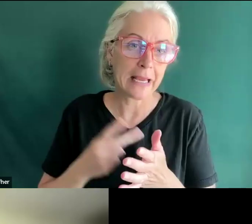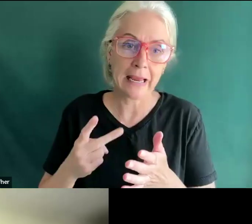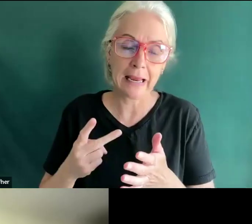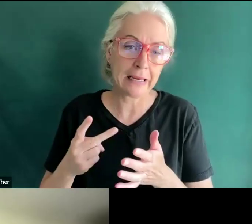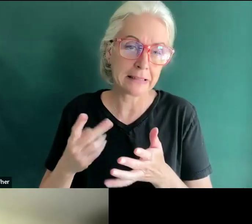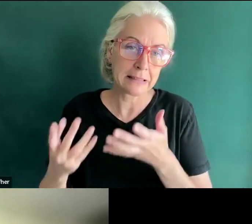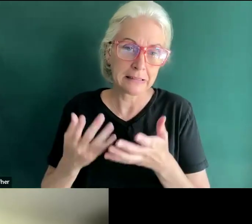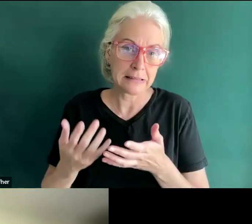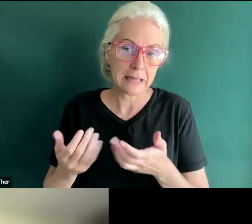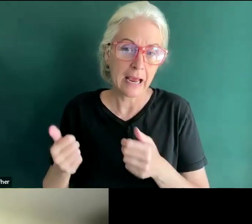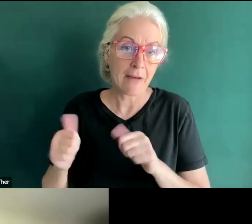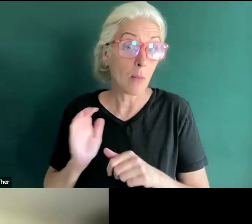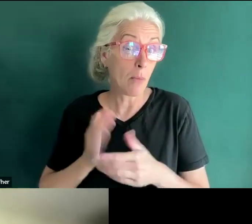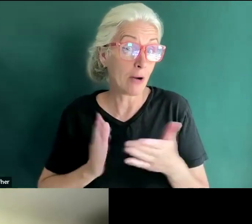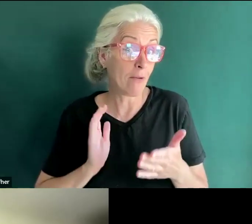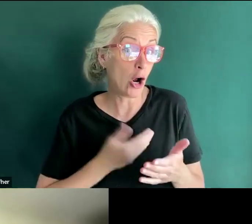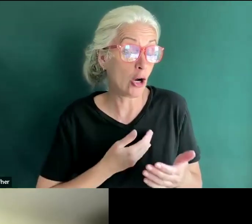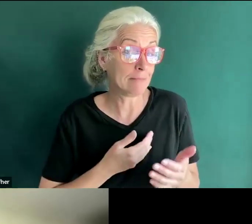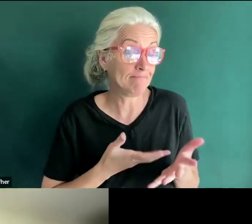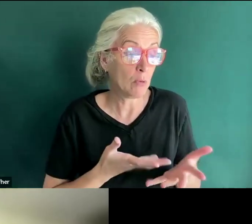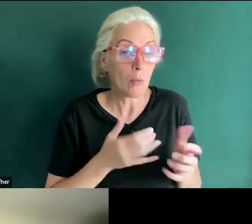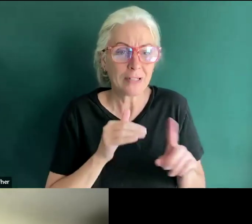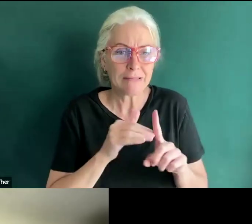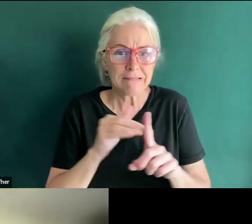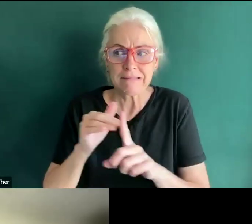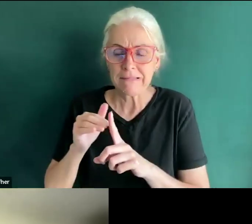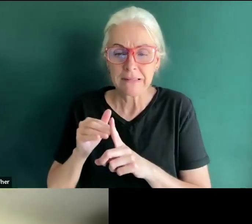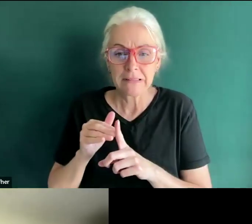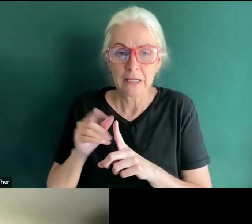So as part of our engagement efforts, we were going to reach out to them and have them share